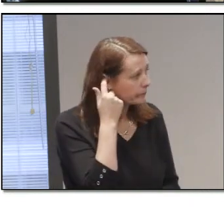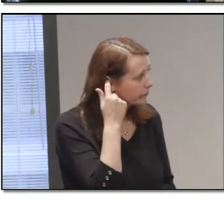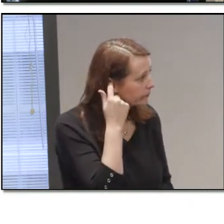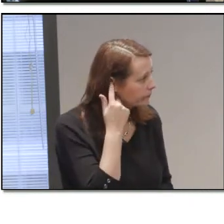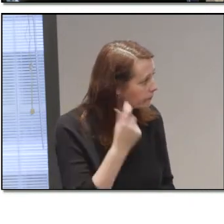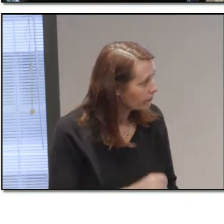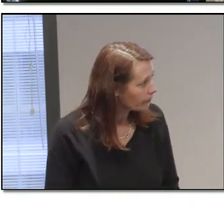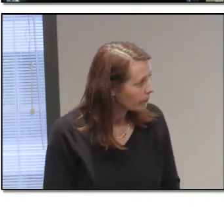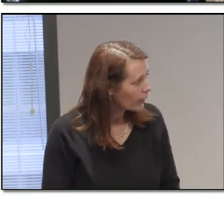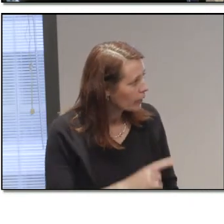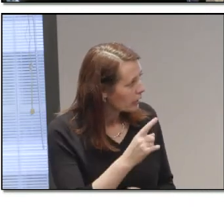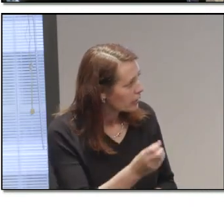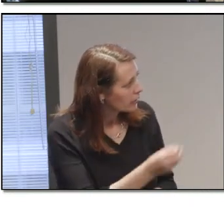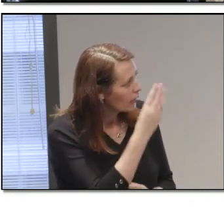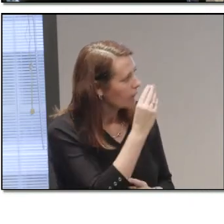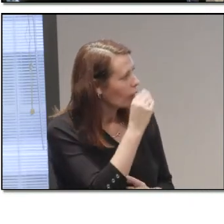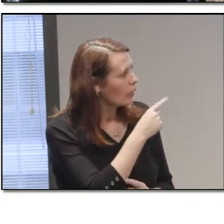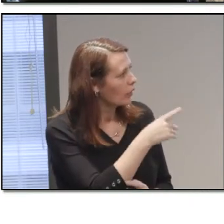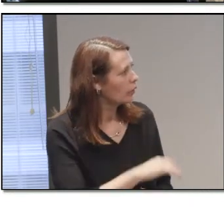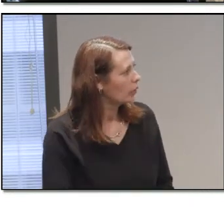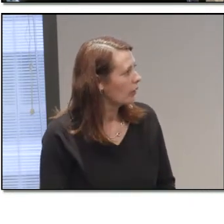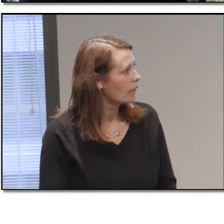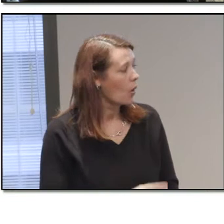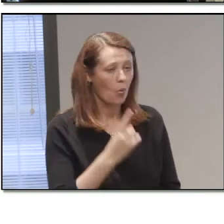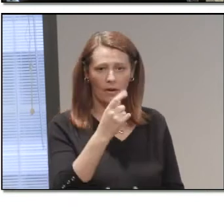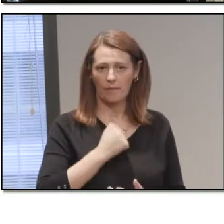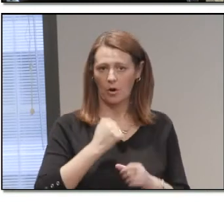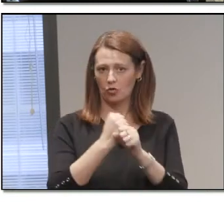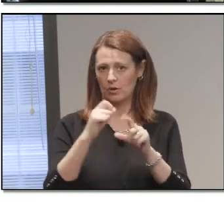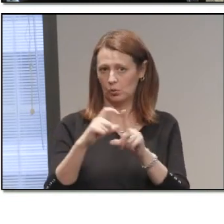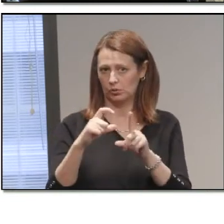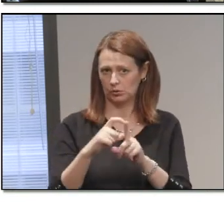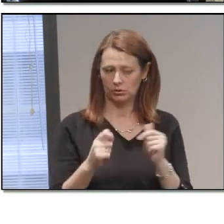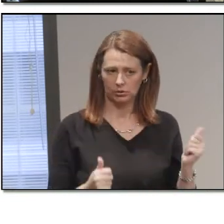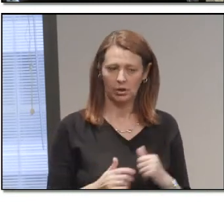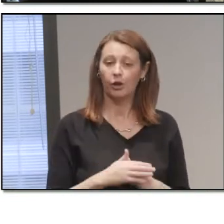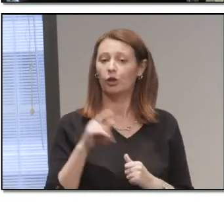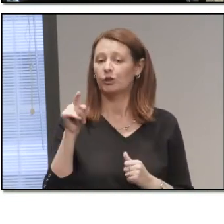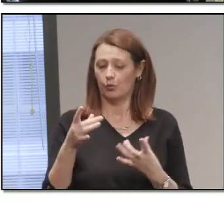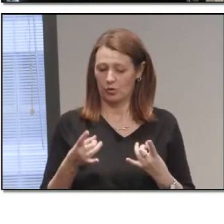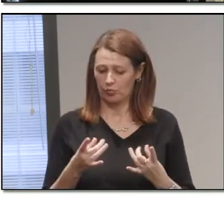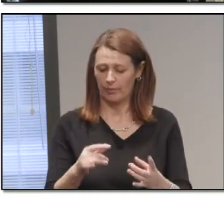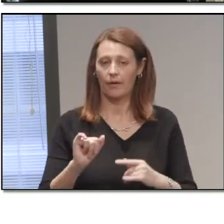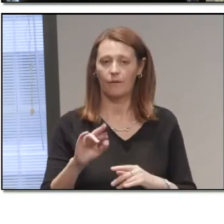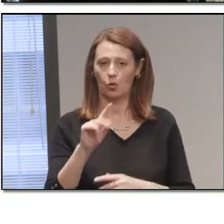is a photograph of one of my granddaughters who was preparing for her second birthday party.